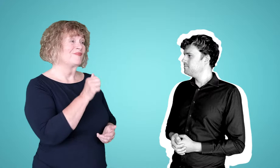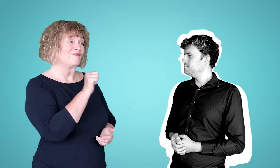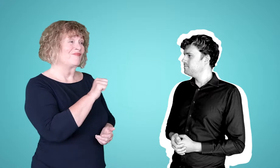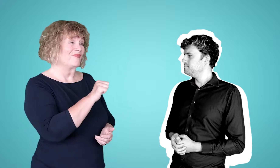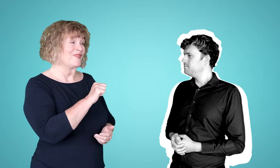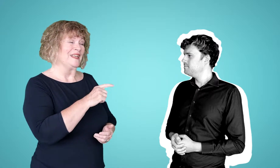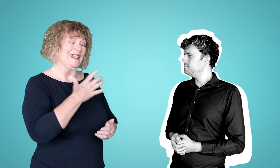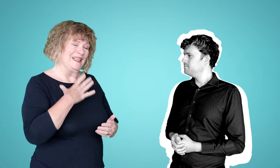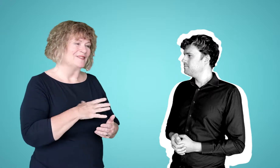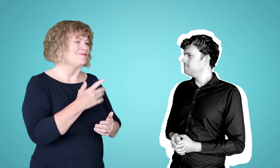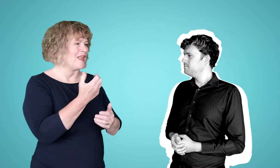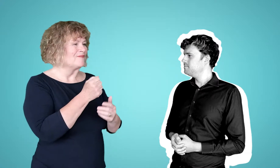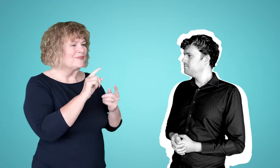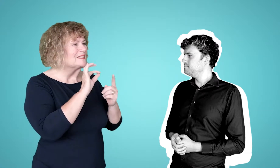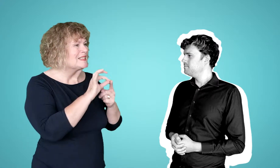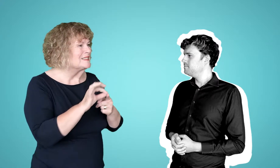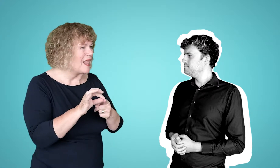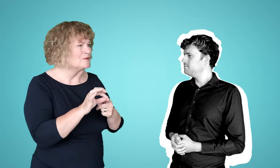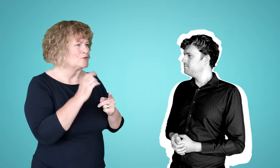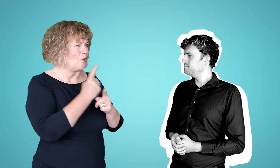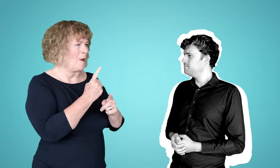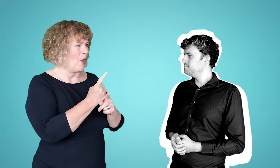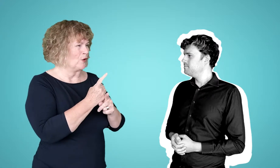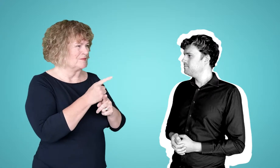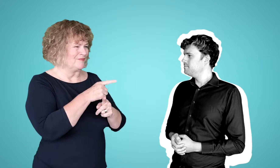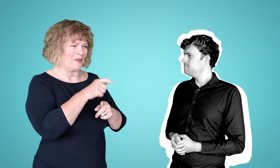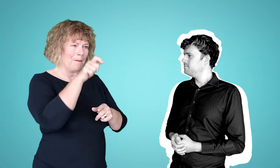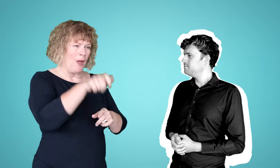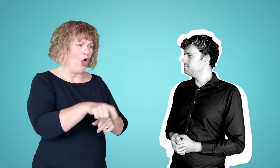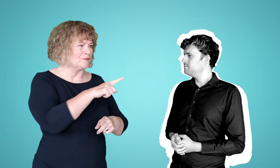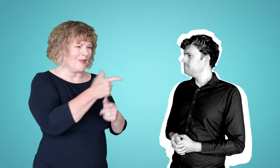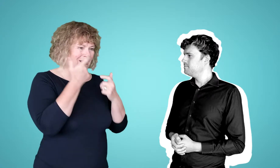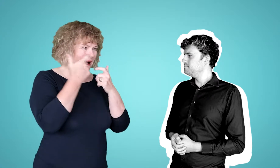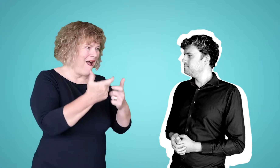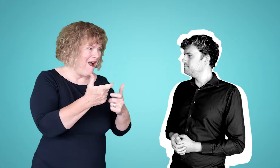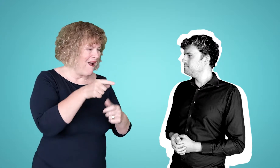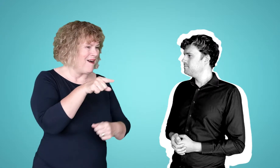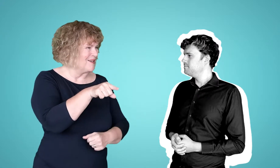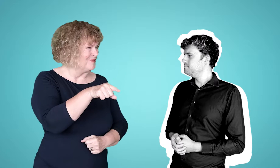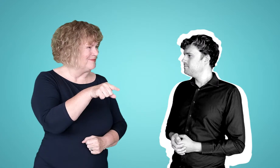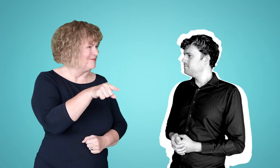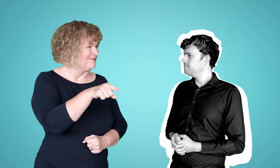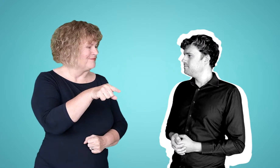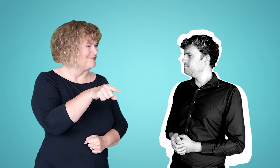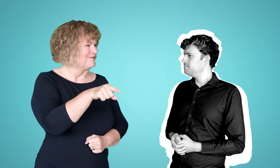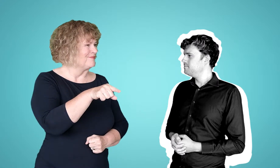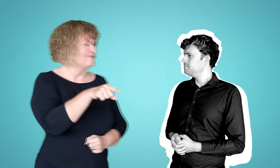Yes. They will also need some details about the person being cared for, including